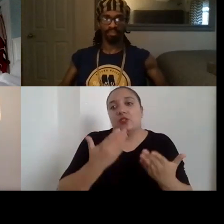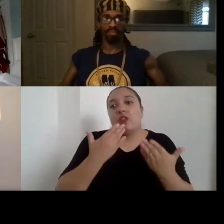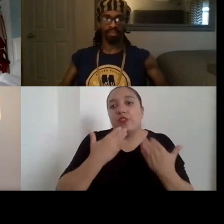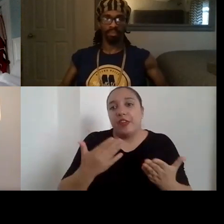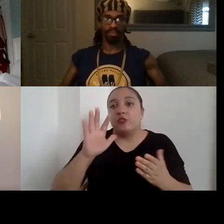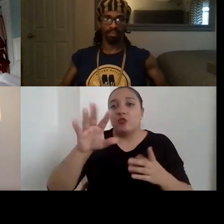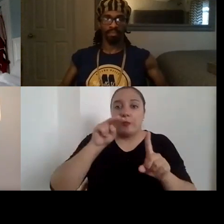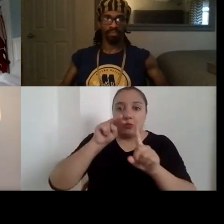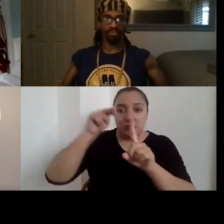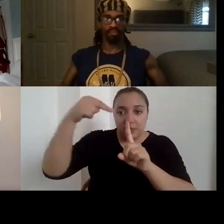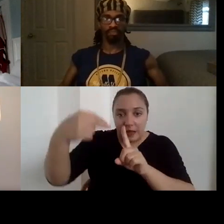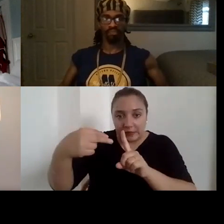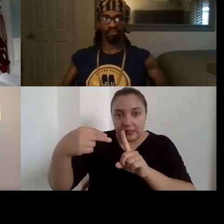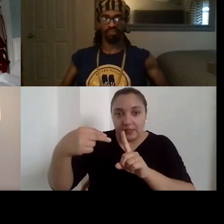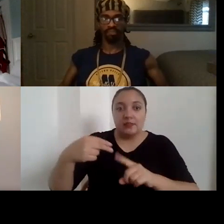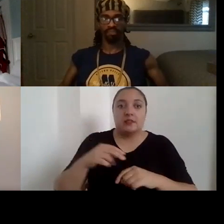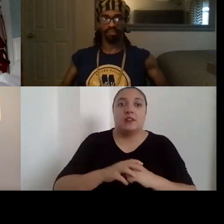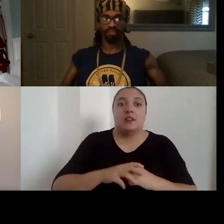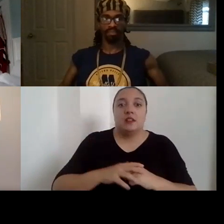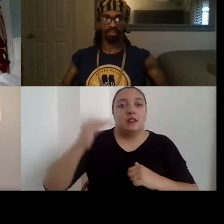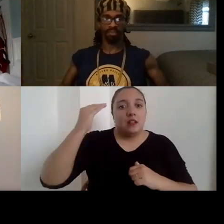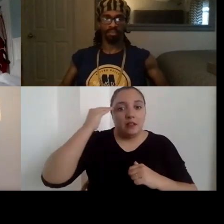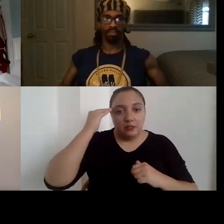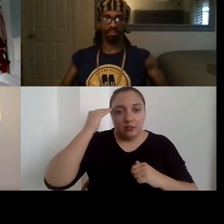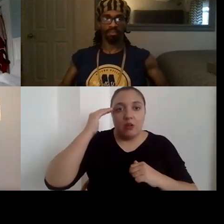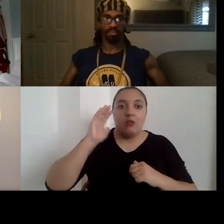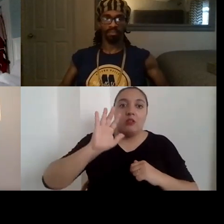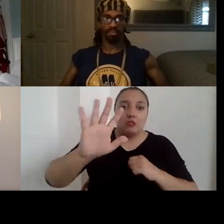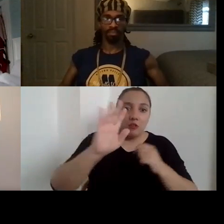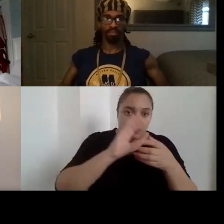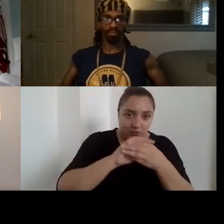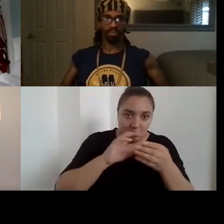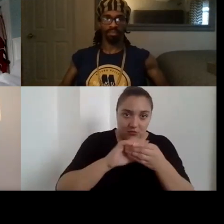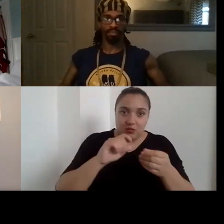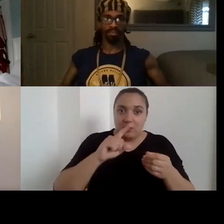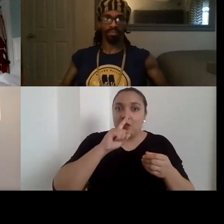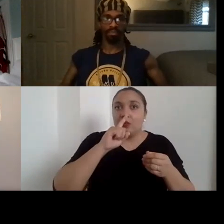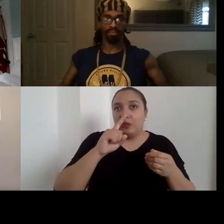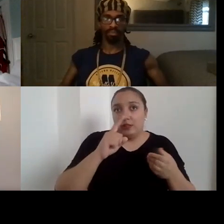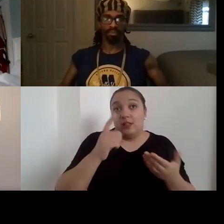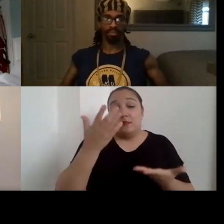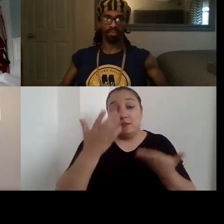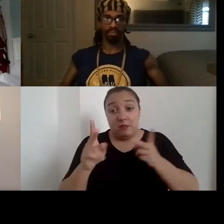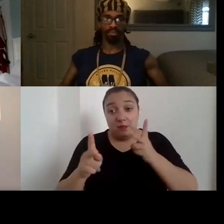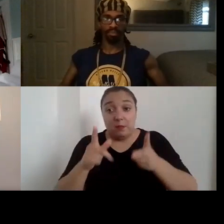and I know that a lot of what you're saying resonates with our folks that are watching and folks that will watch later on.